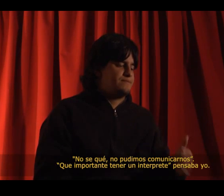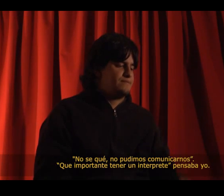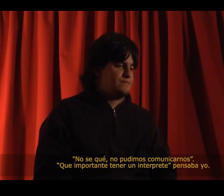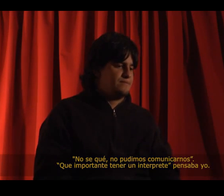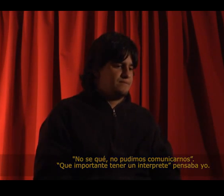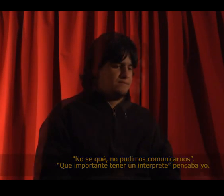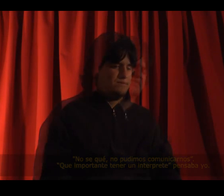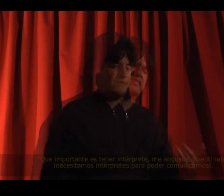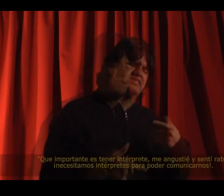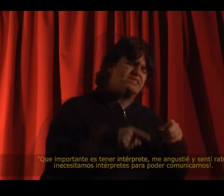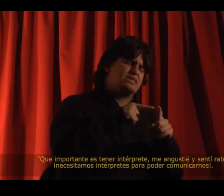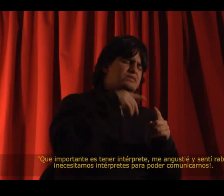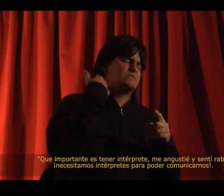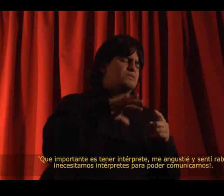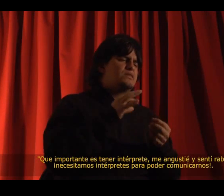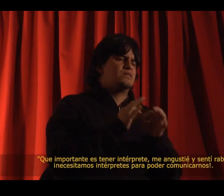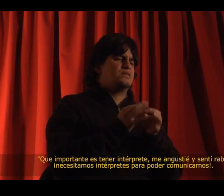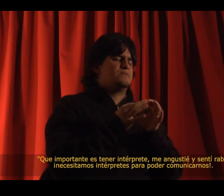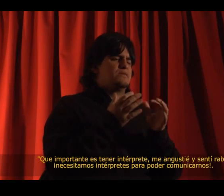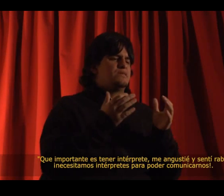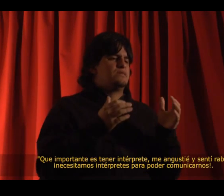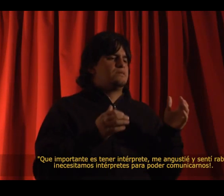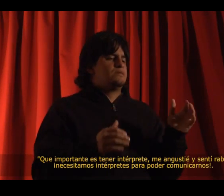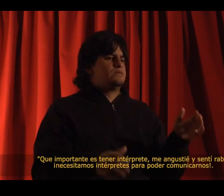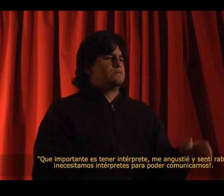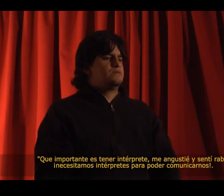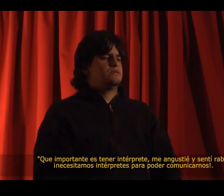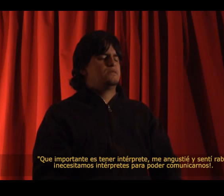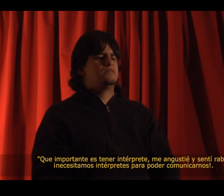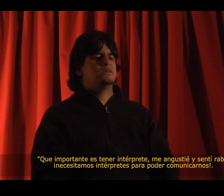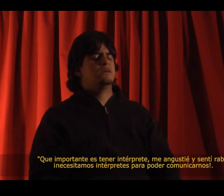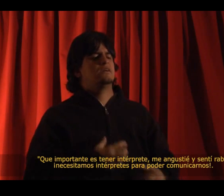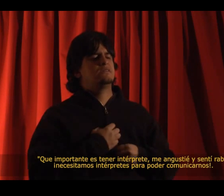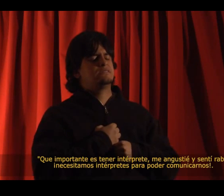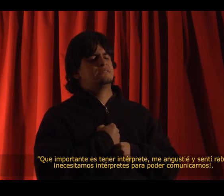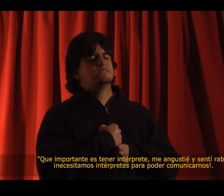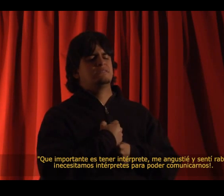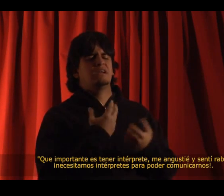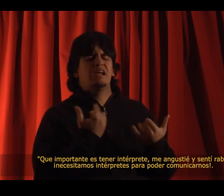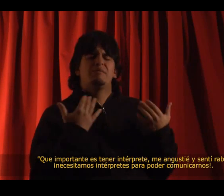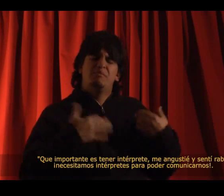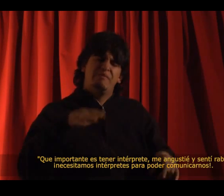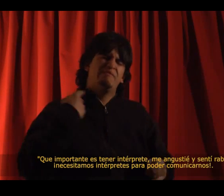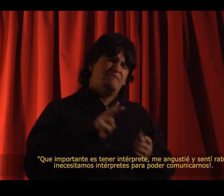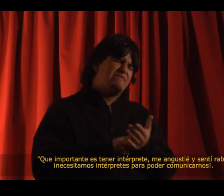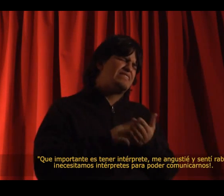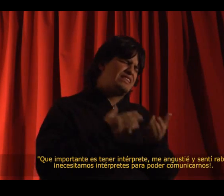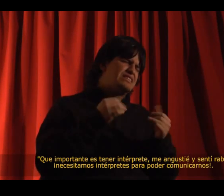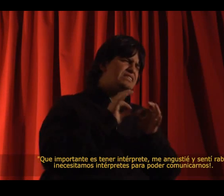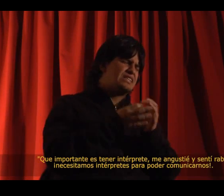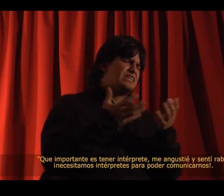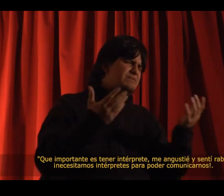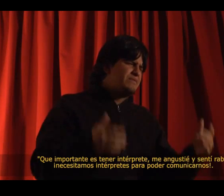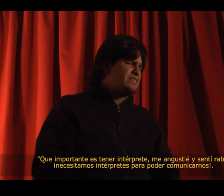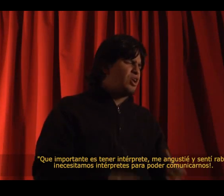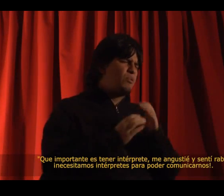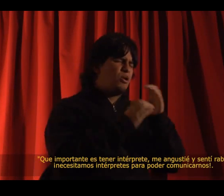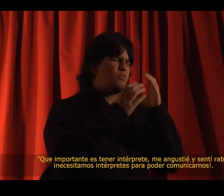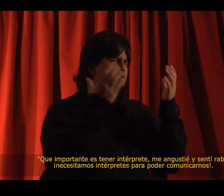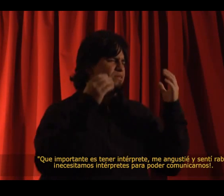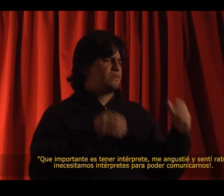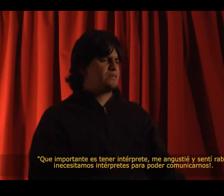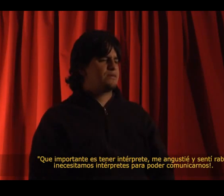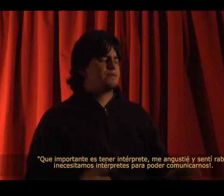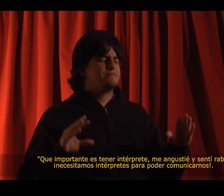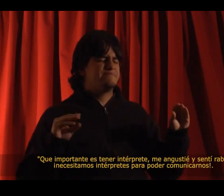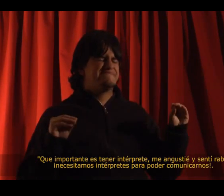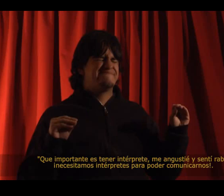It angered me that there was no interpreter there. We need interpreters to communicate!